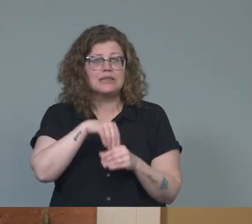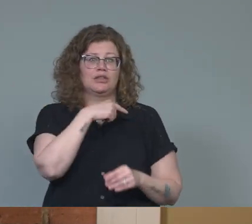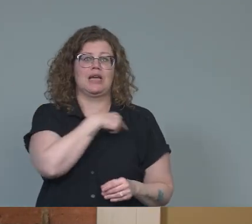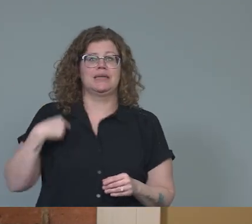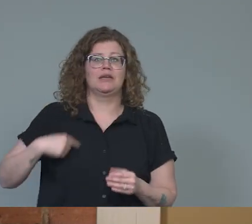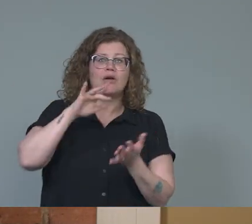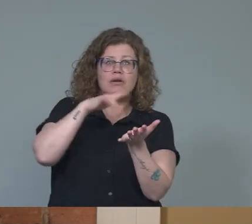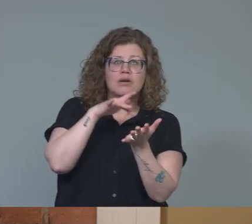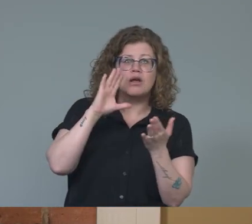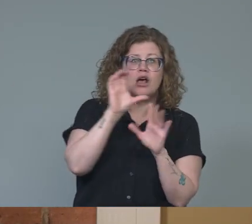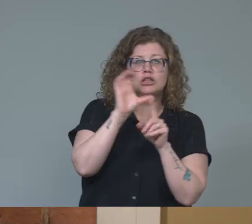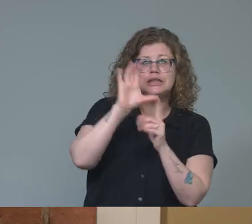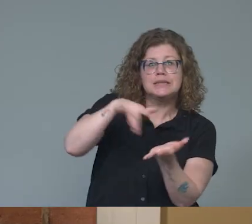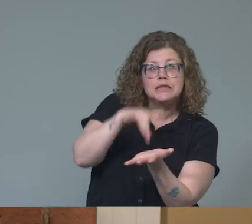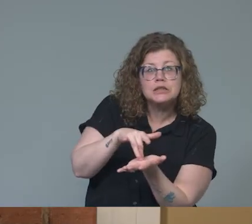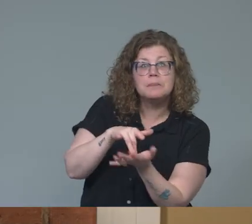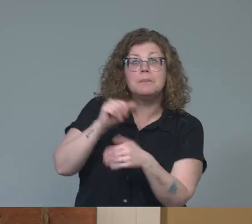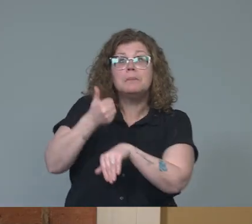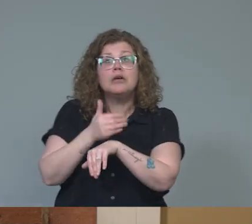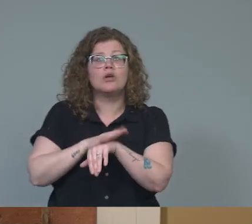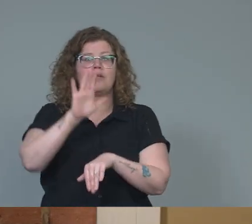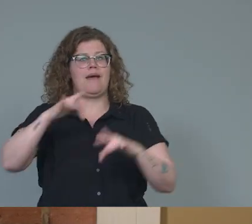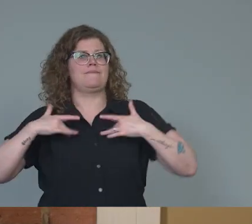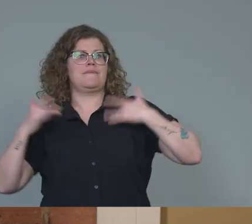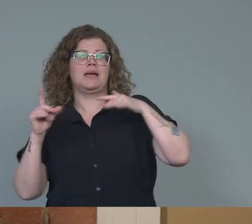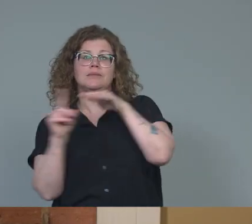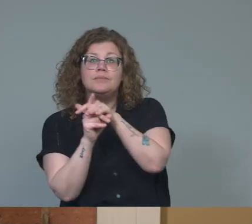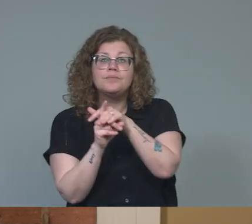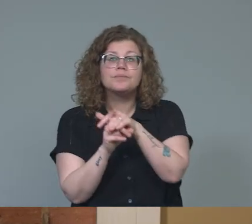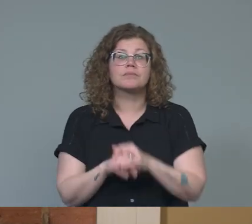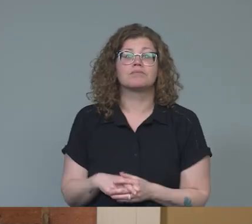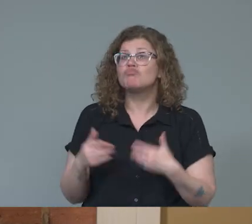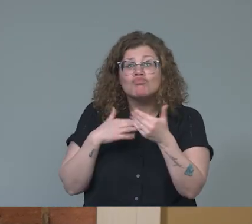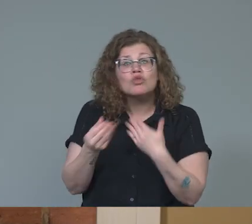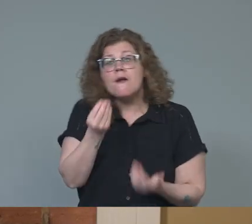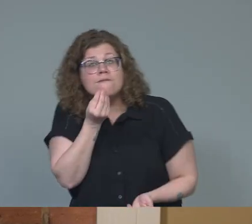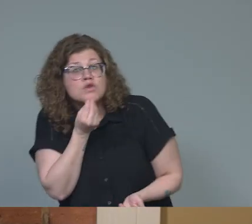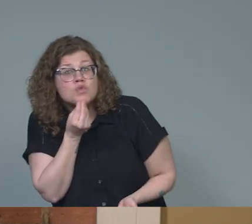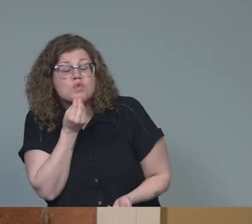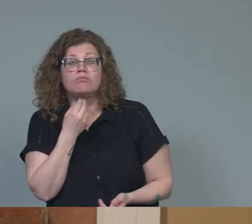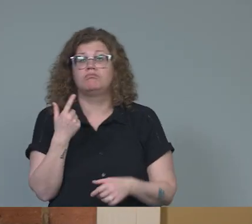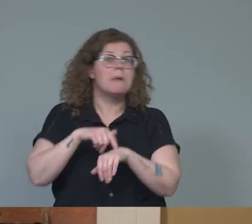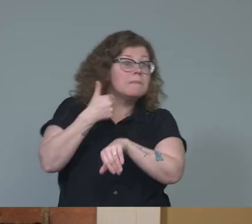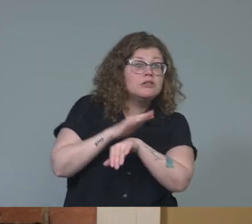It's a digital copy. There's also a hard copy that floats around the Chinese Cultural Centre but it always lives digitally.